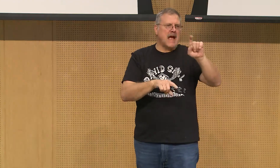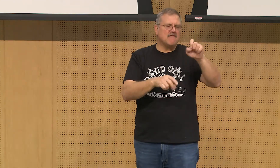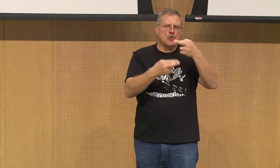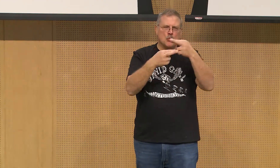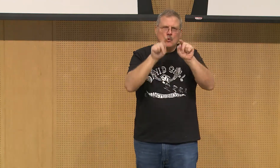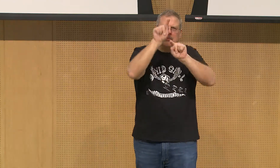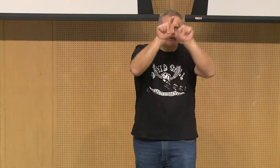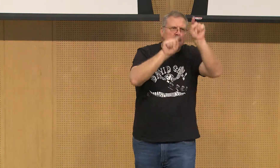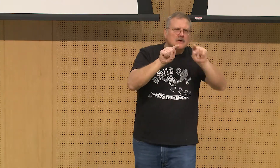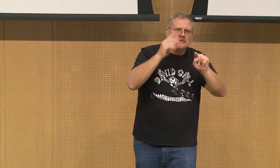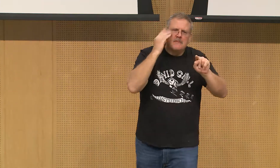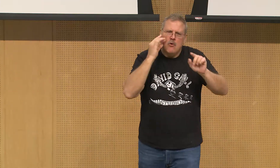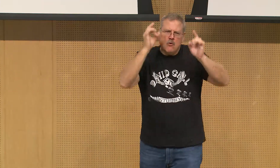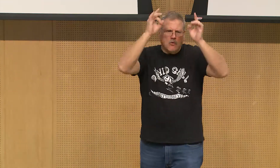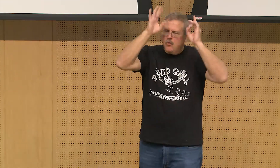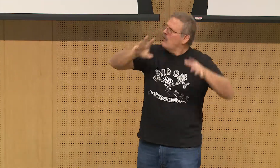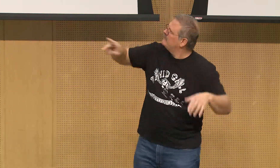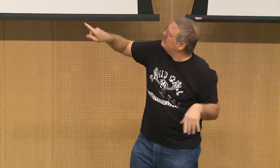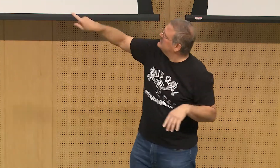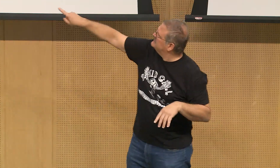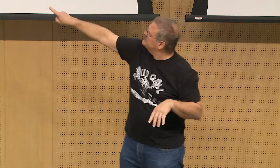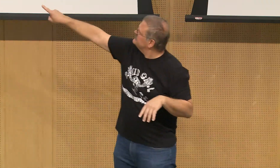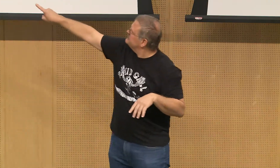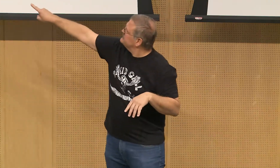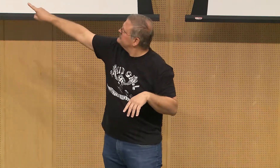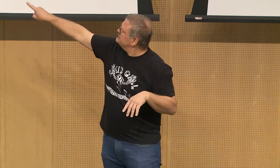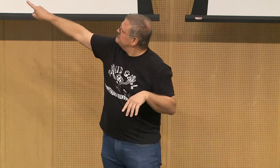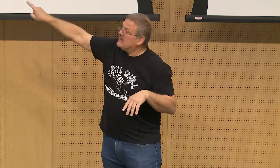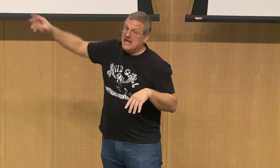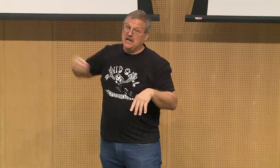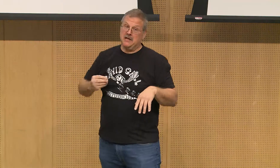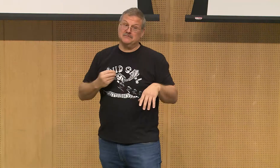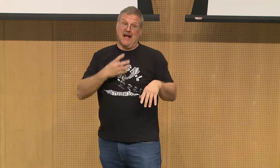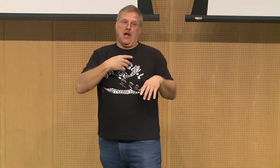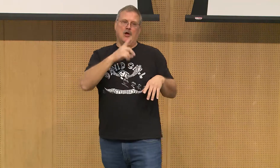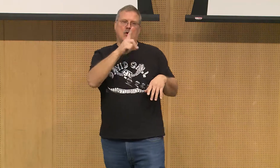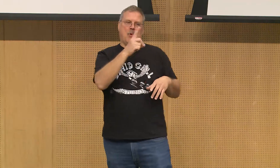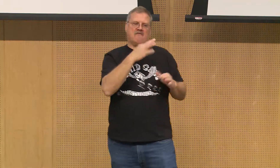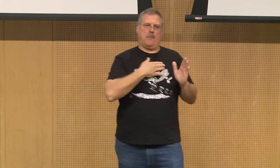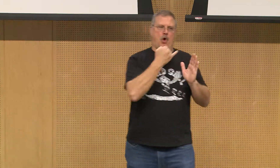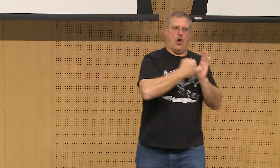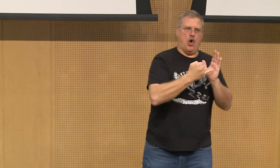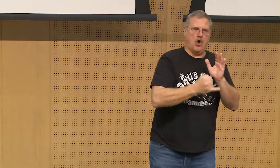but his artwork is so intricate that it showed his life,